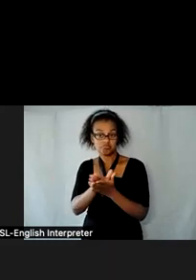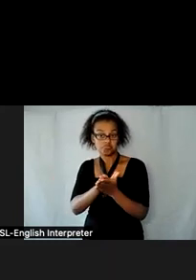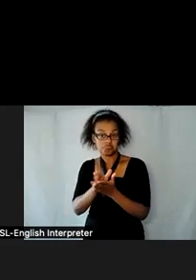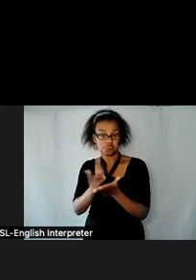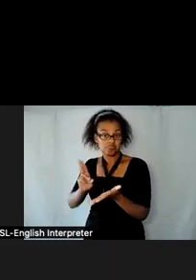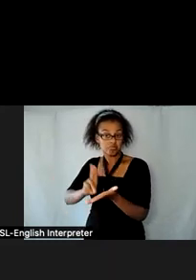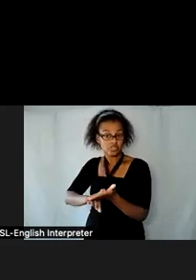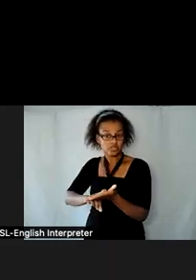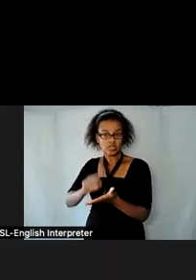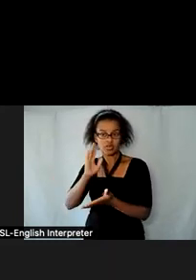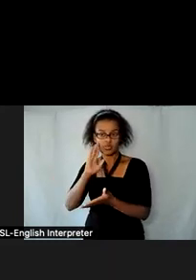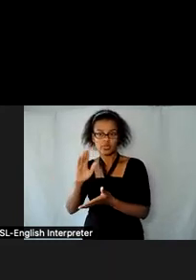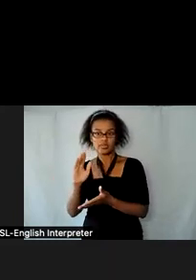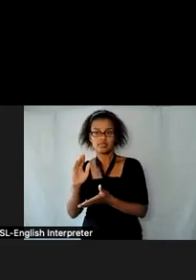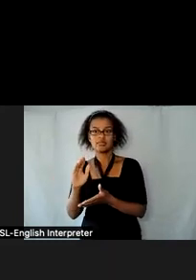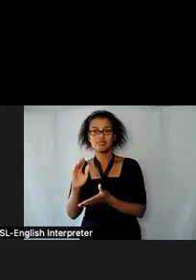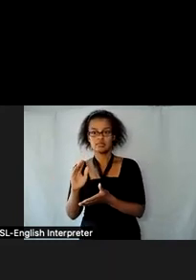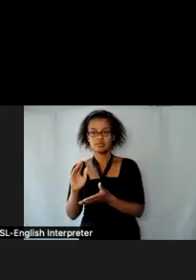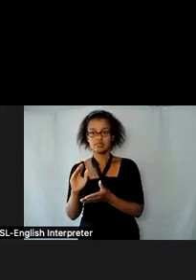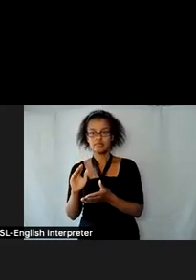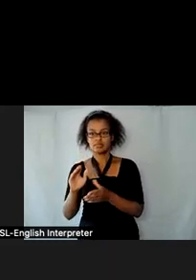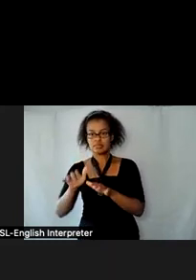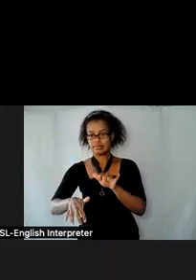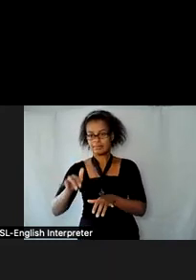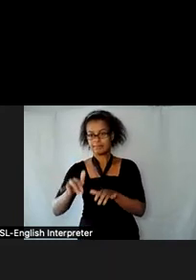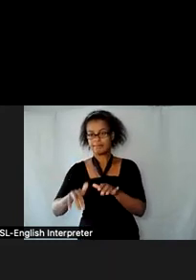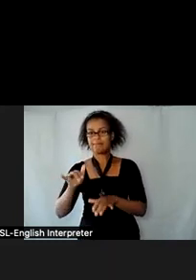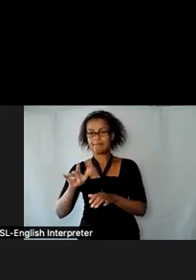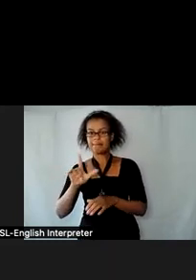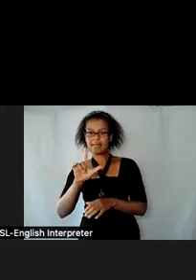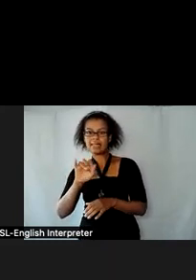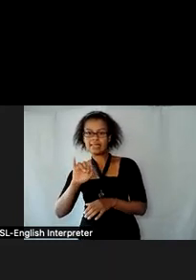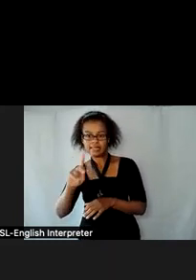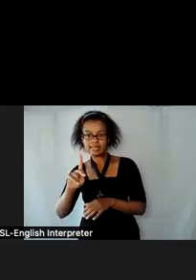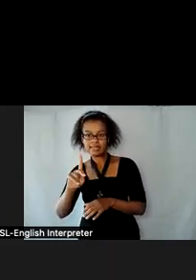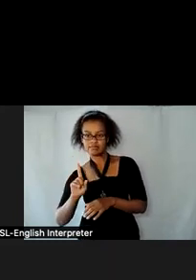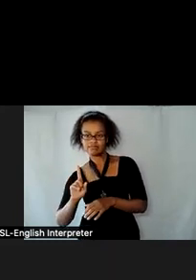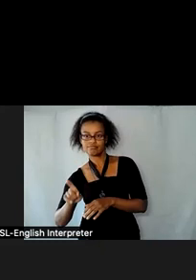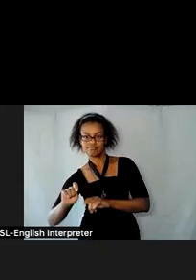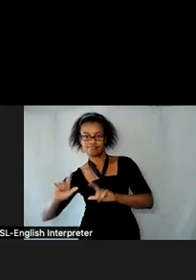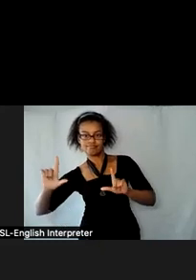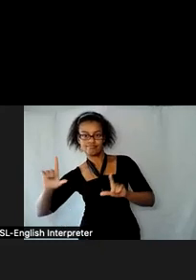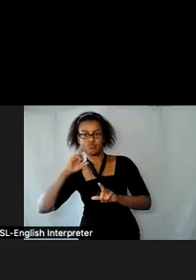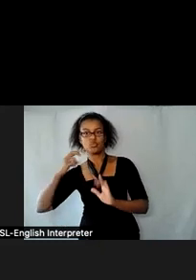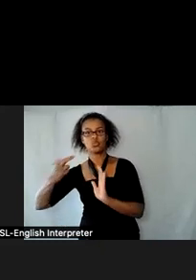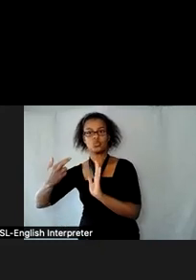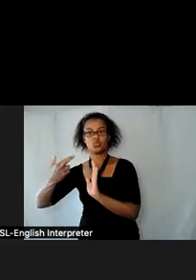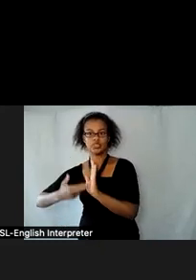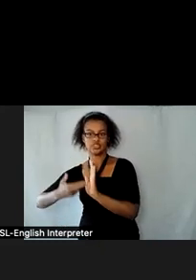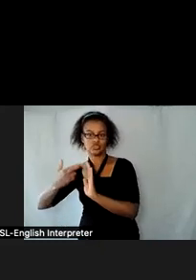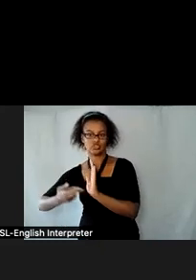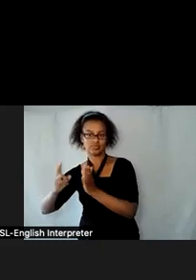And with that, I'm going to pass it over to Jacqueline to talk about Arts in the Parks